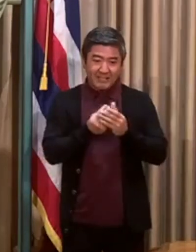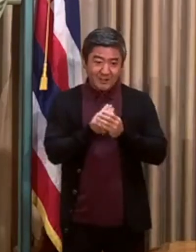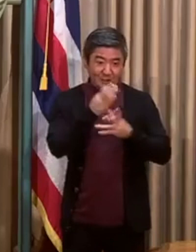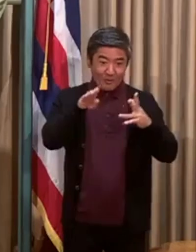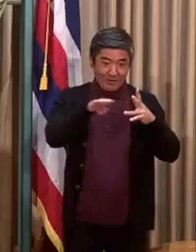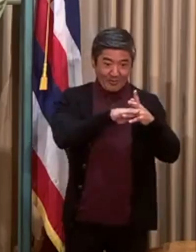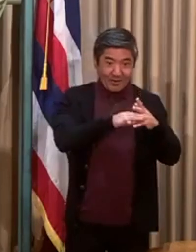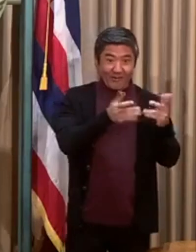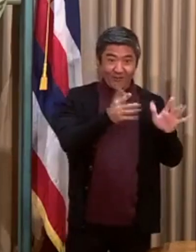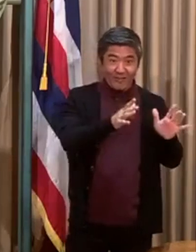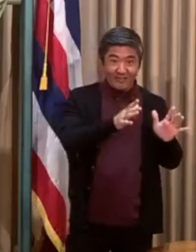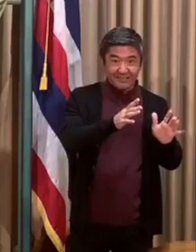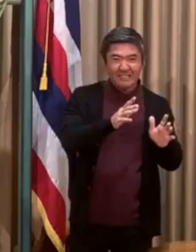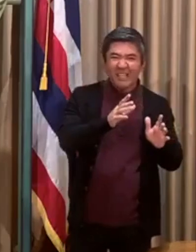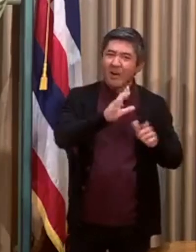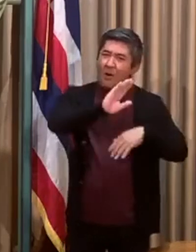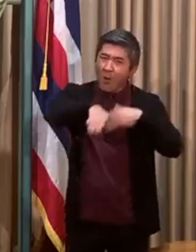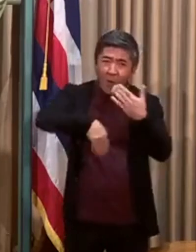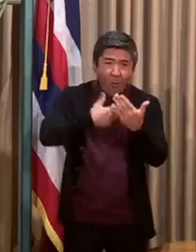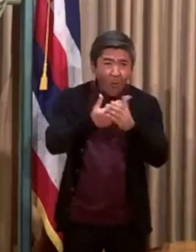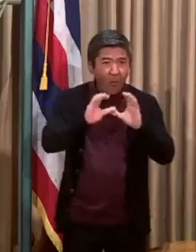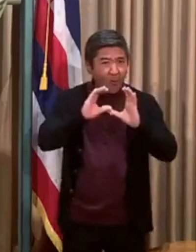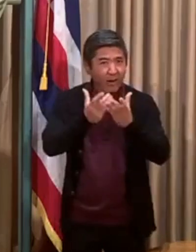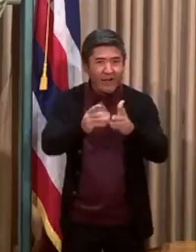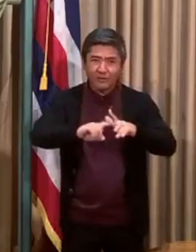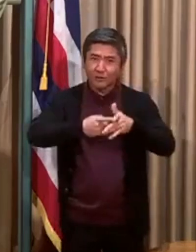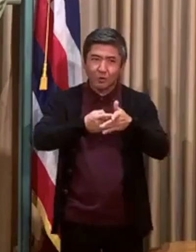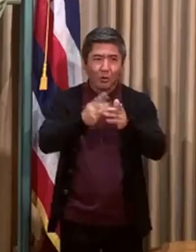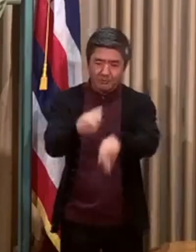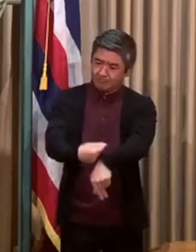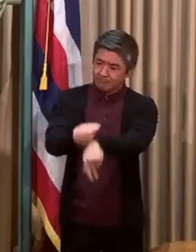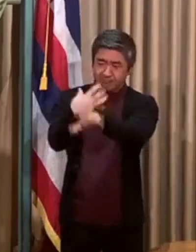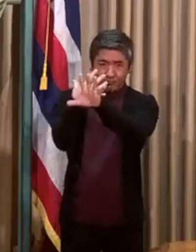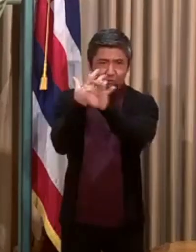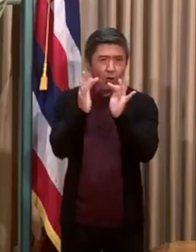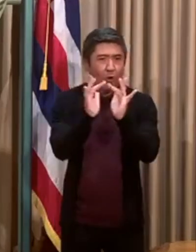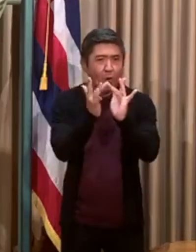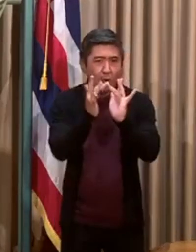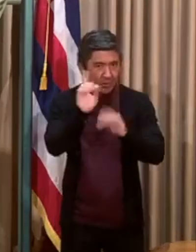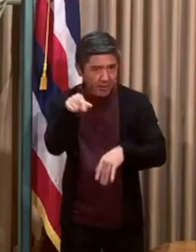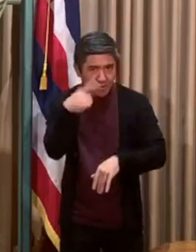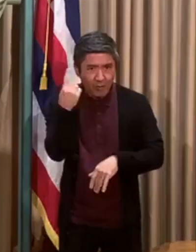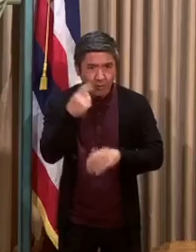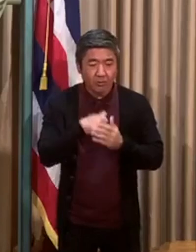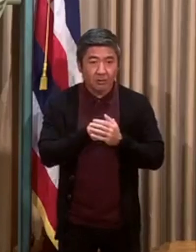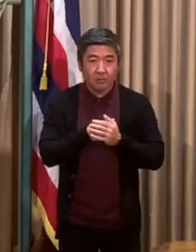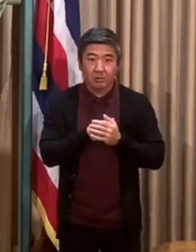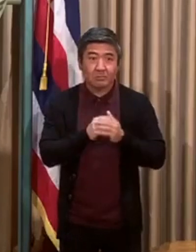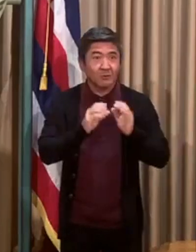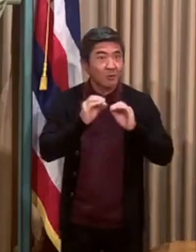all of our classes went online with little preparation and notice.